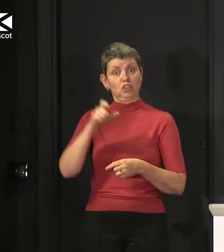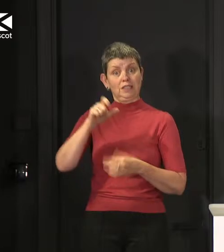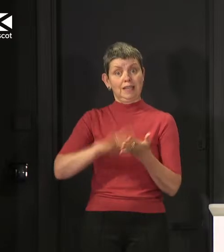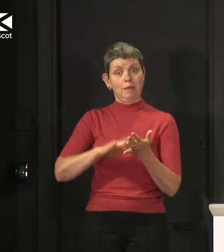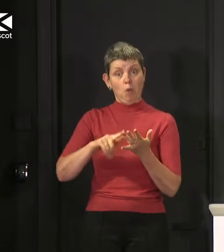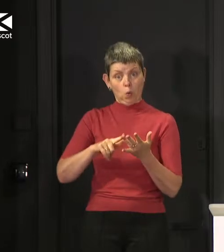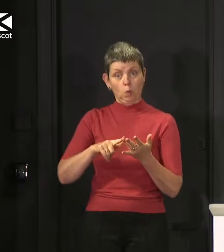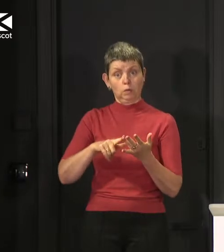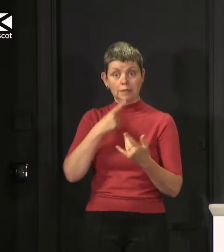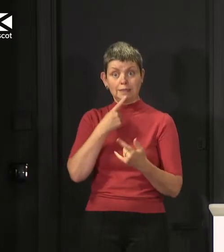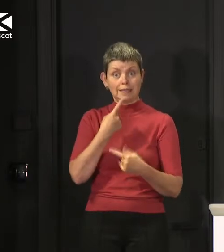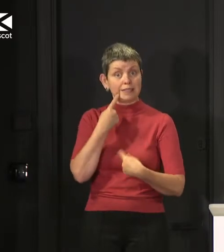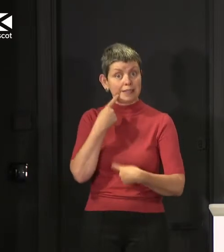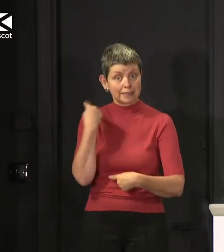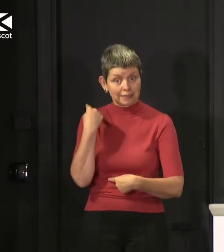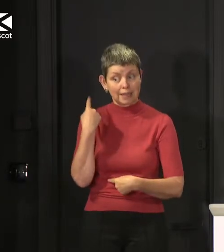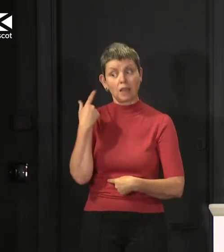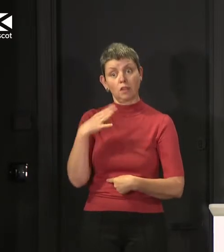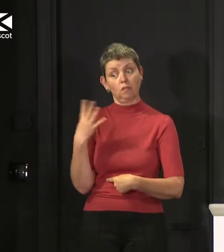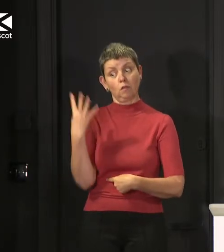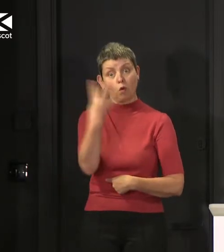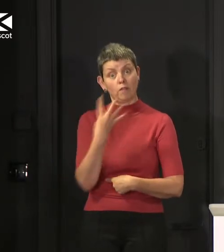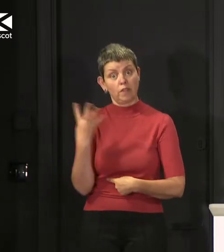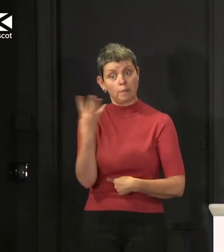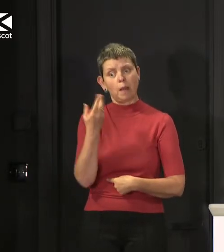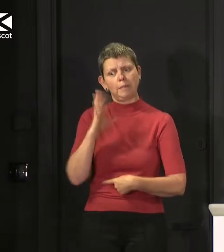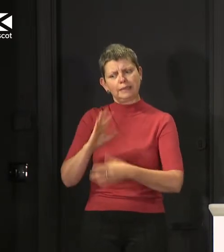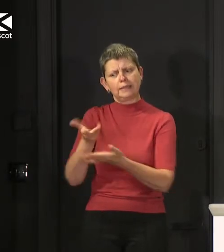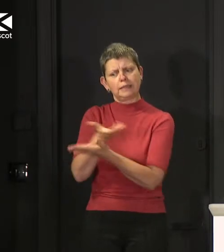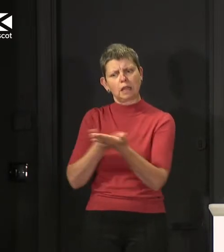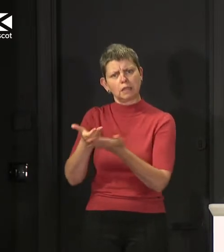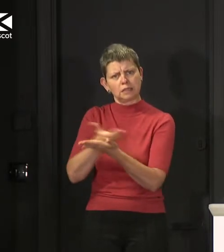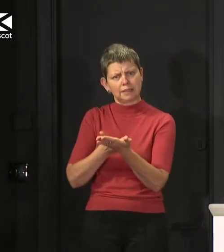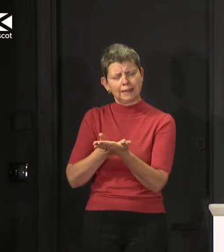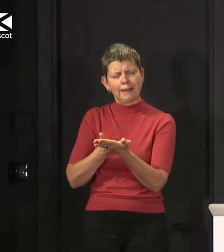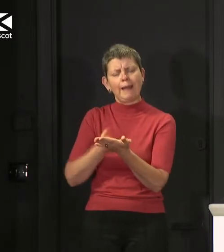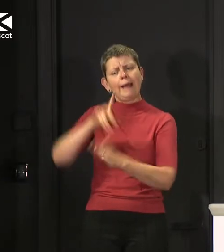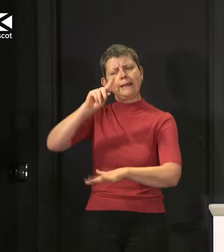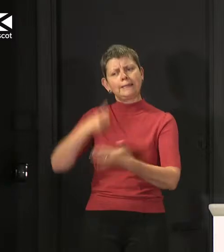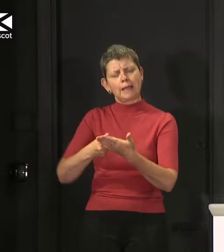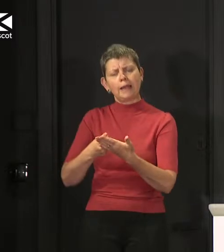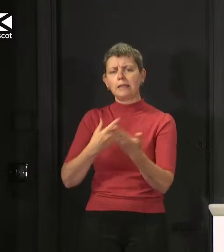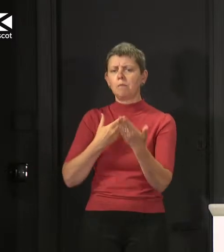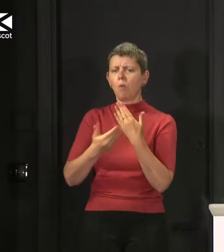a discussion yesterday about this, and decided that further work had to be done. I am not